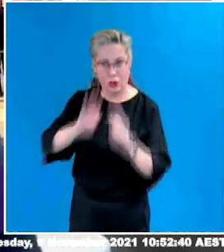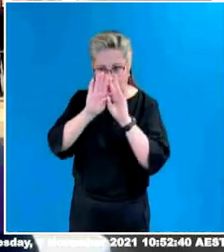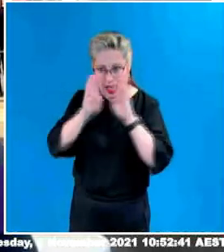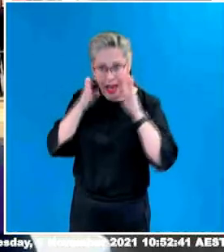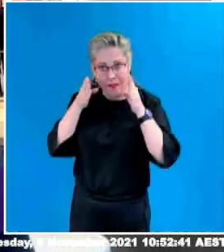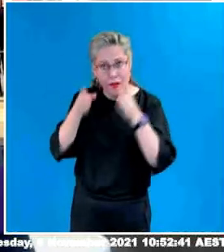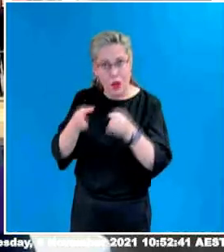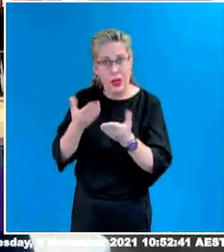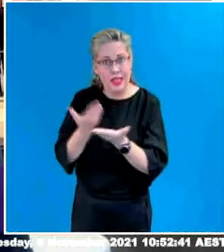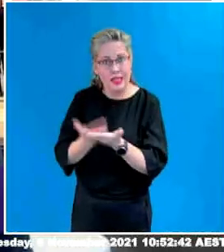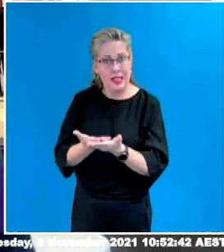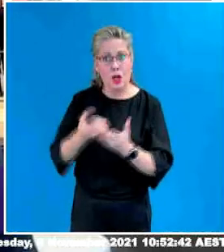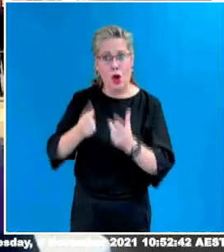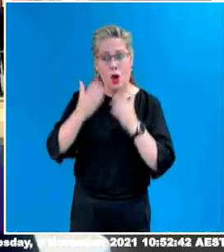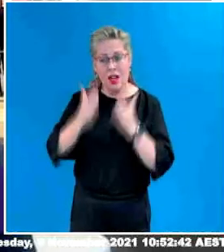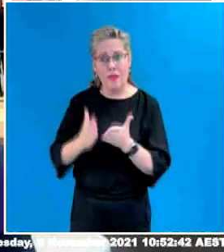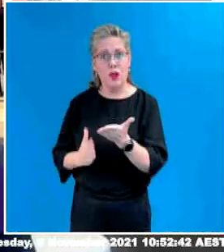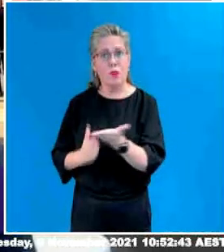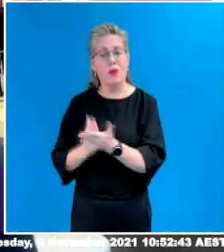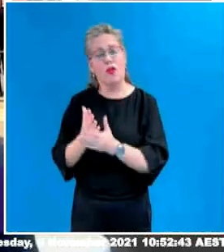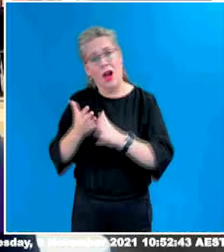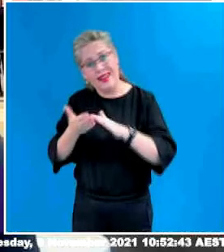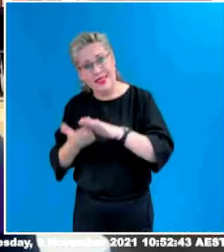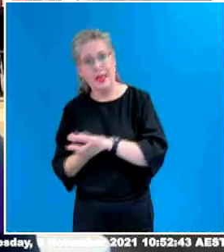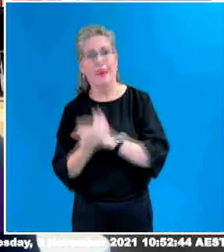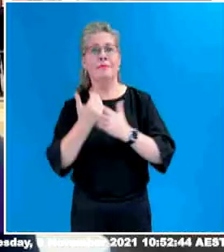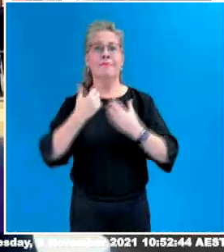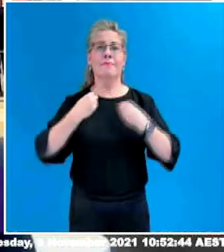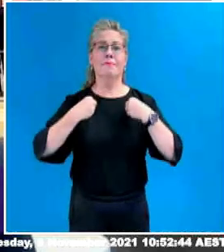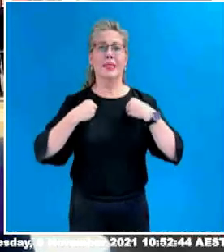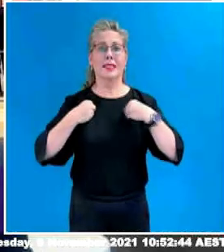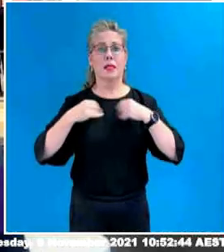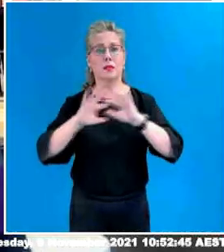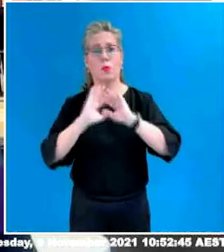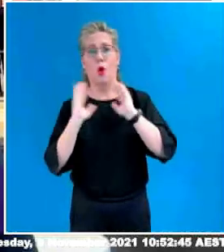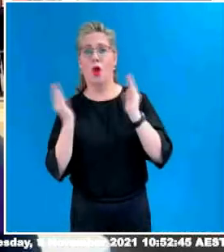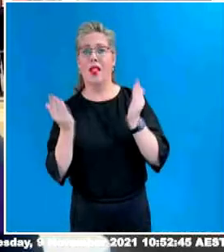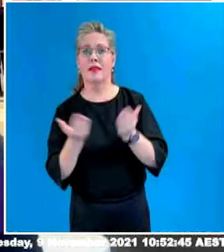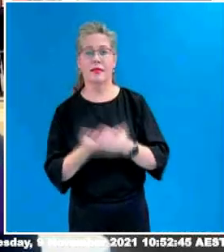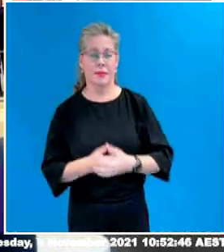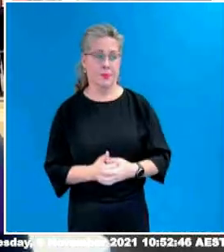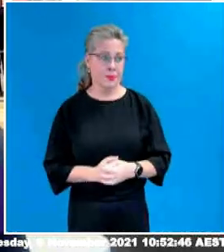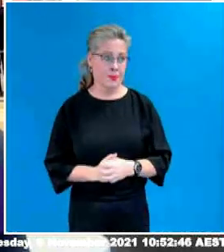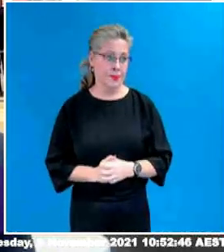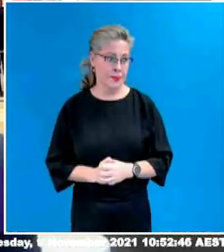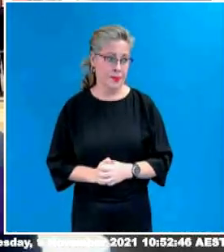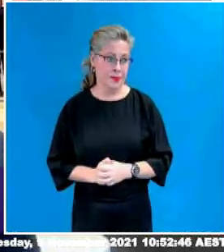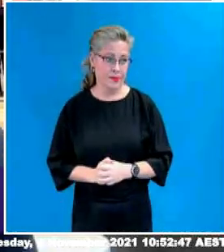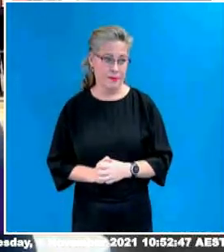rights with business. In this panel, the Commissioners want to understand how